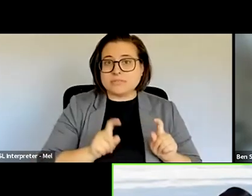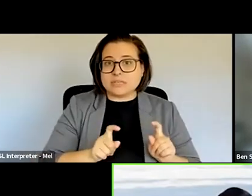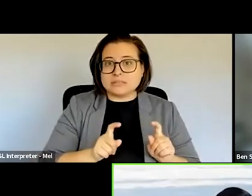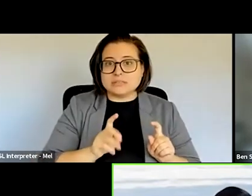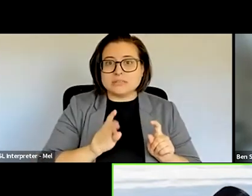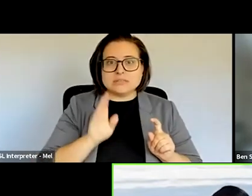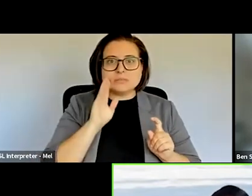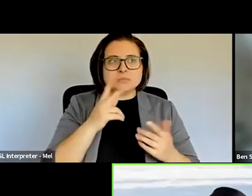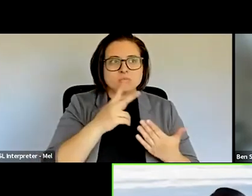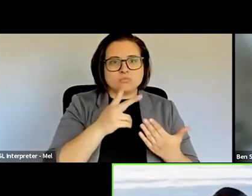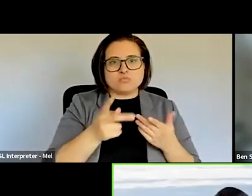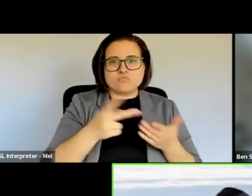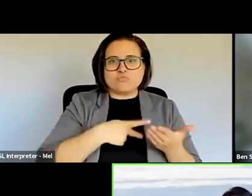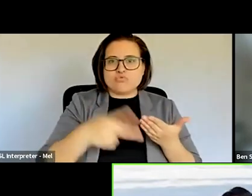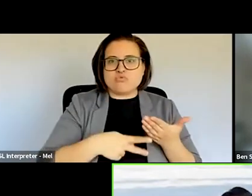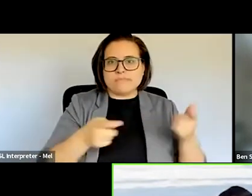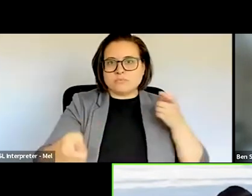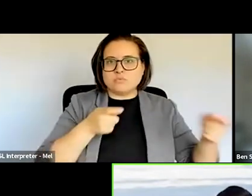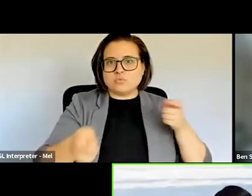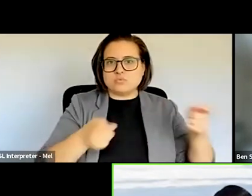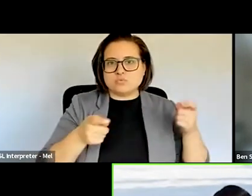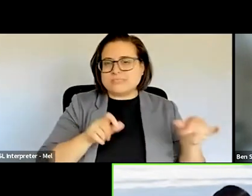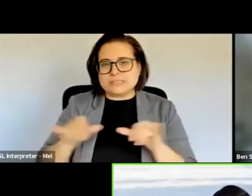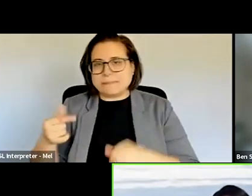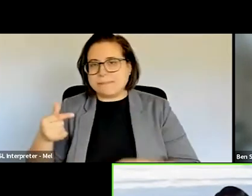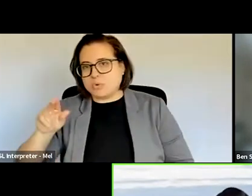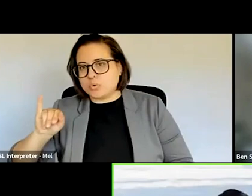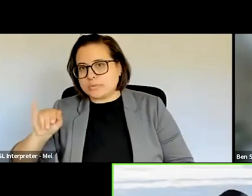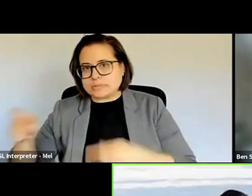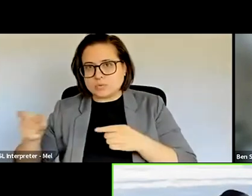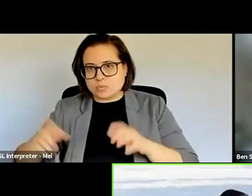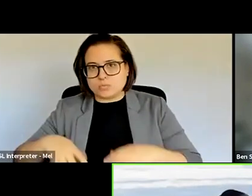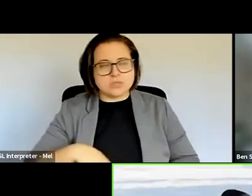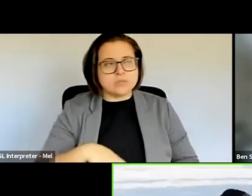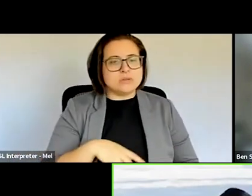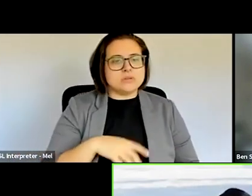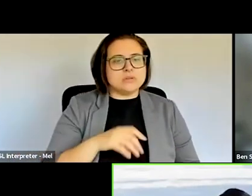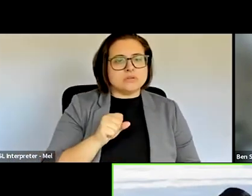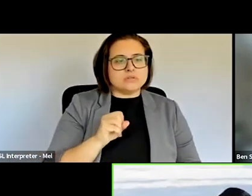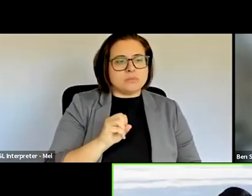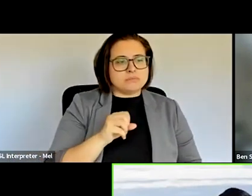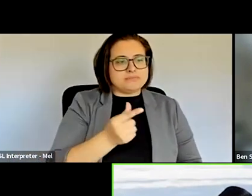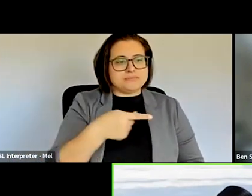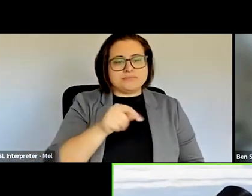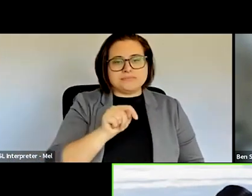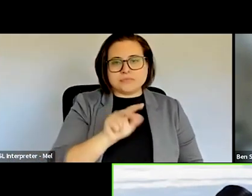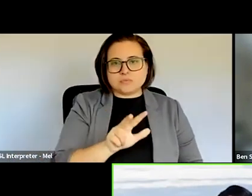programmer's control just like we control the GUI interfaces so when GPT-3 spits out the sentence,